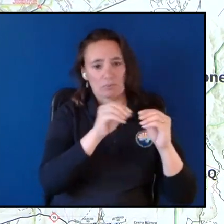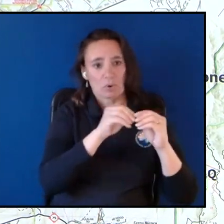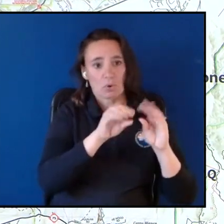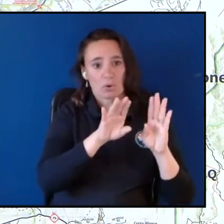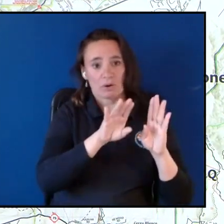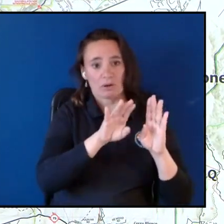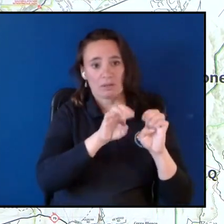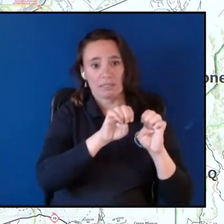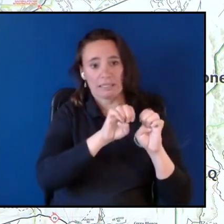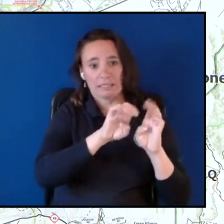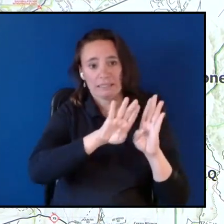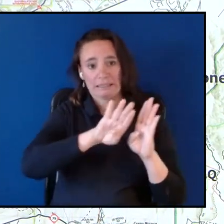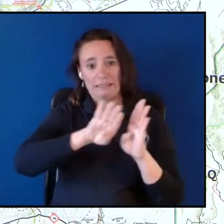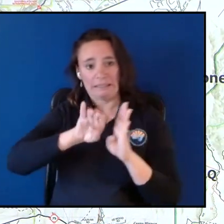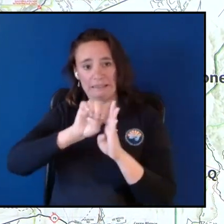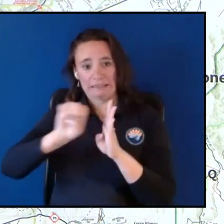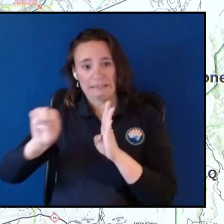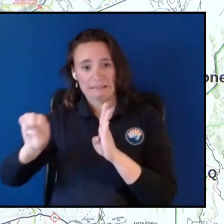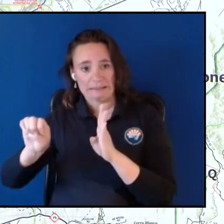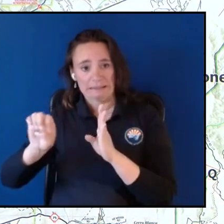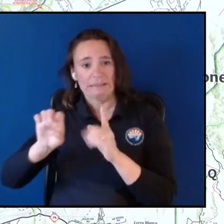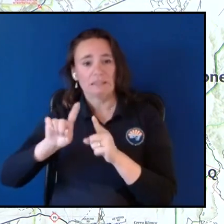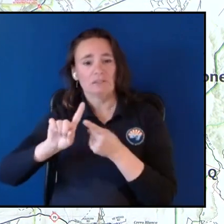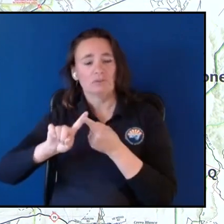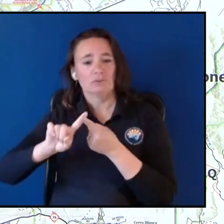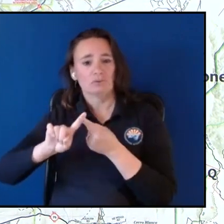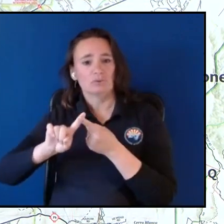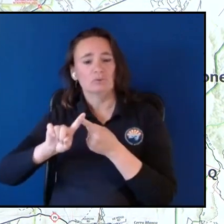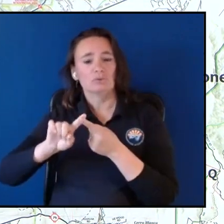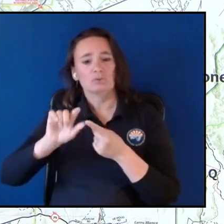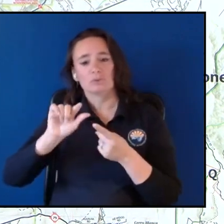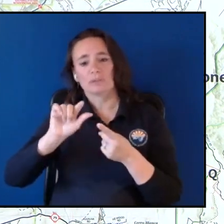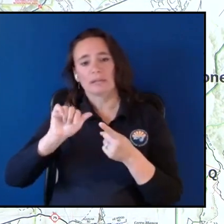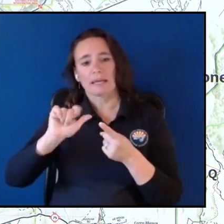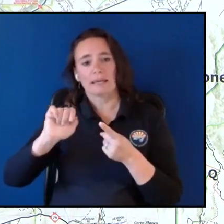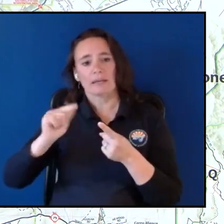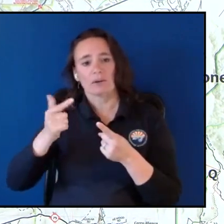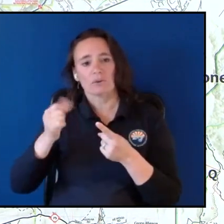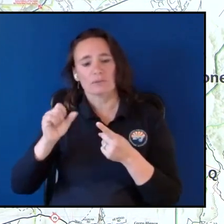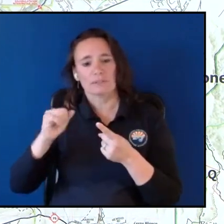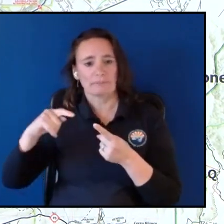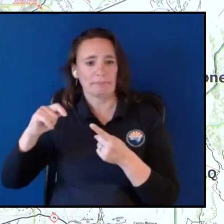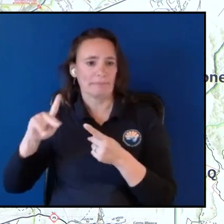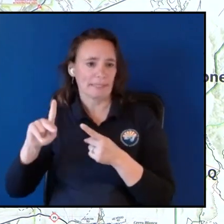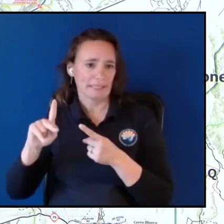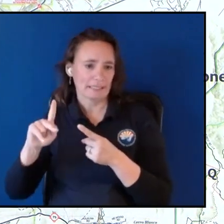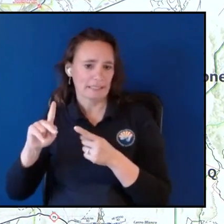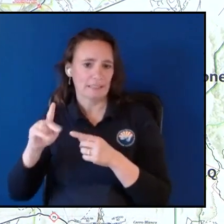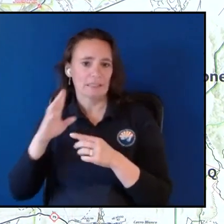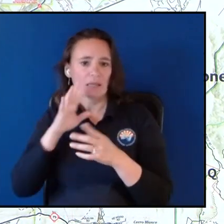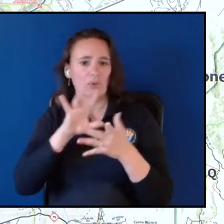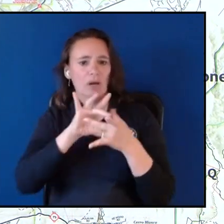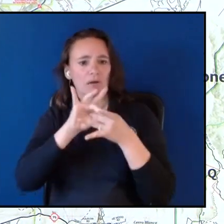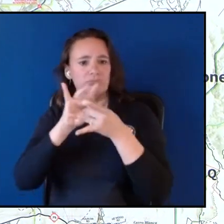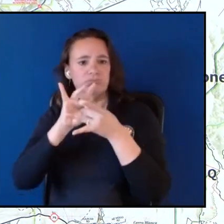Gallegos Peak up to the Sardinas Canyon Fire and then tie in eventually with those resources coming out of